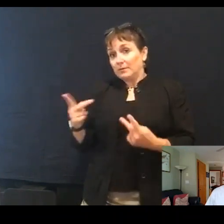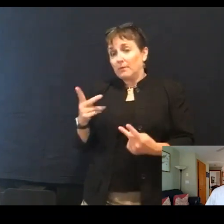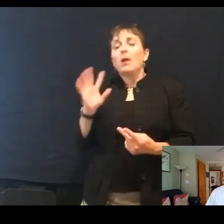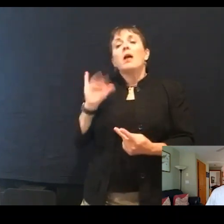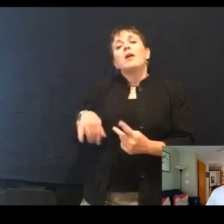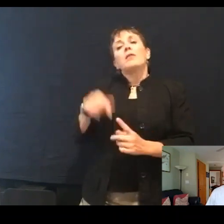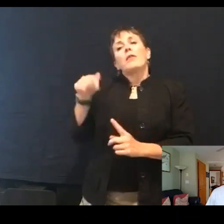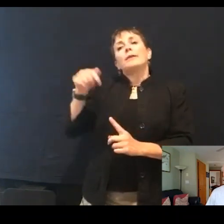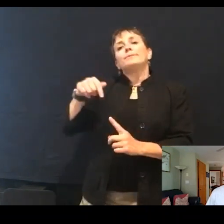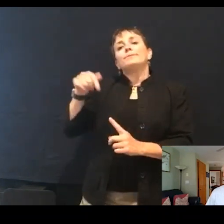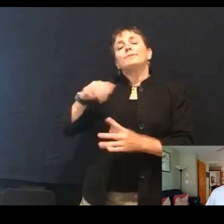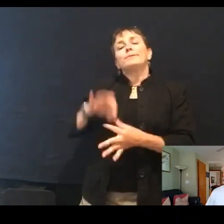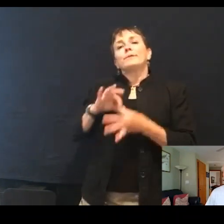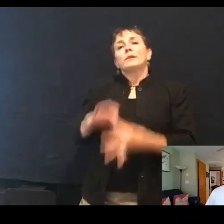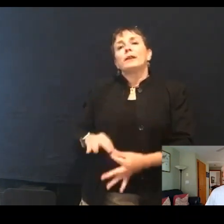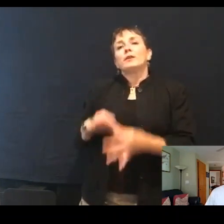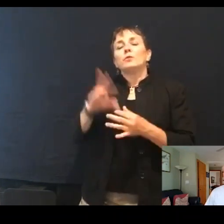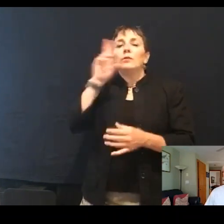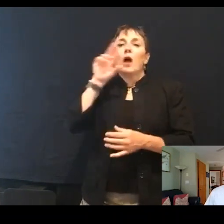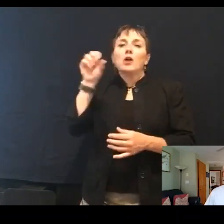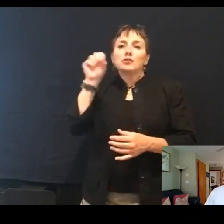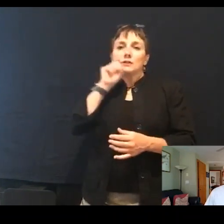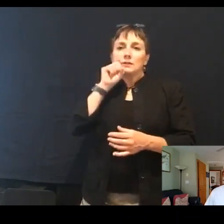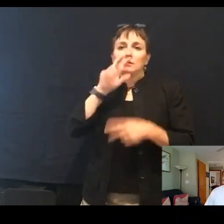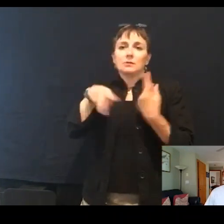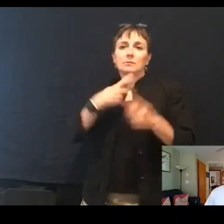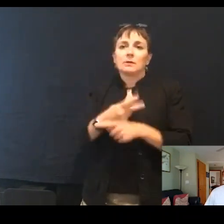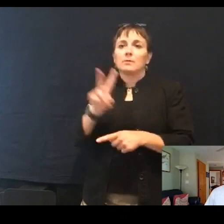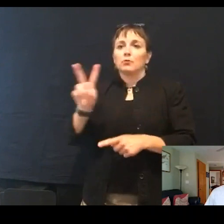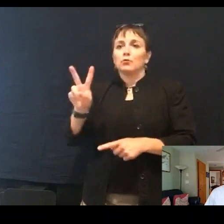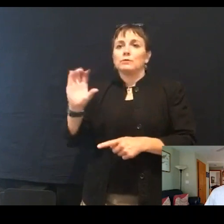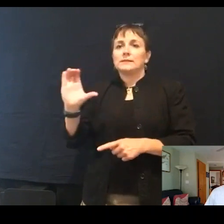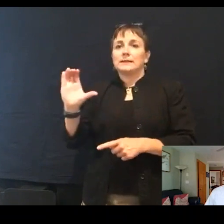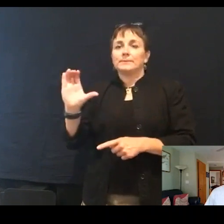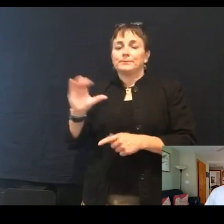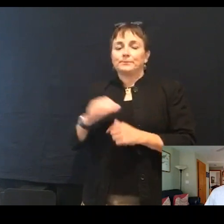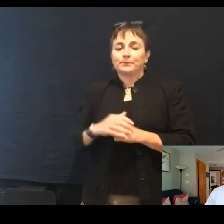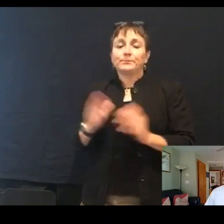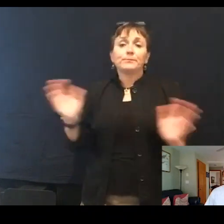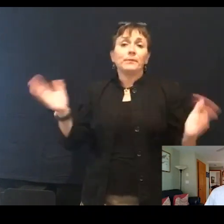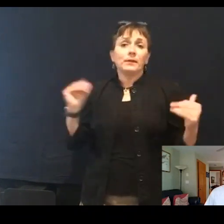That's the gene that is associated with Usher syndrome type 2C.